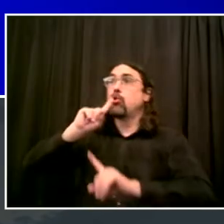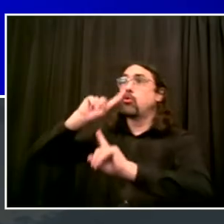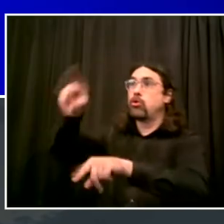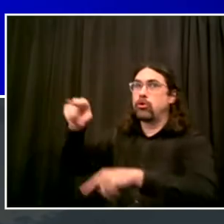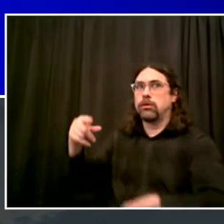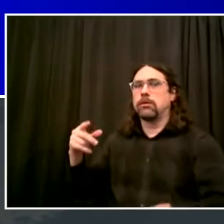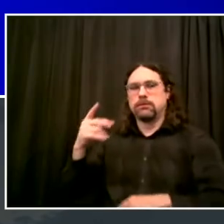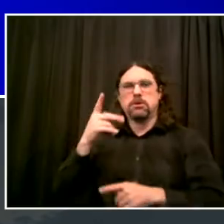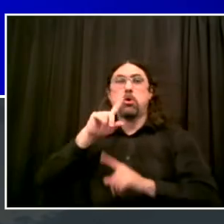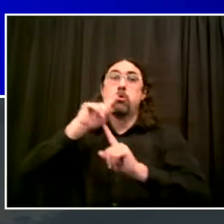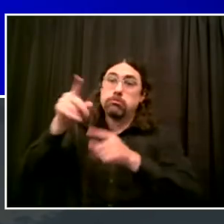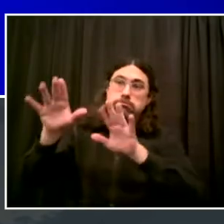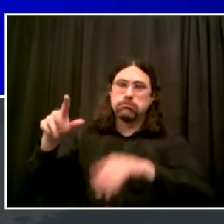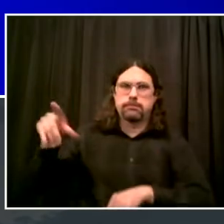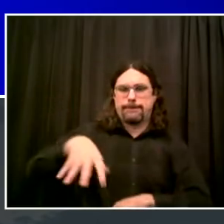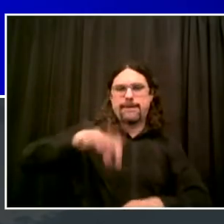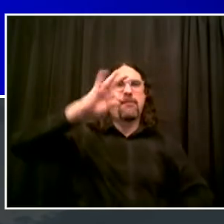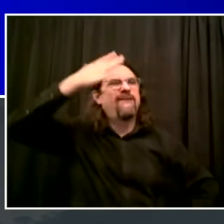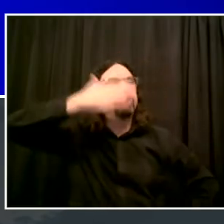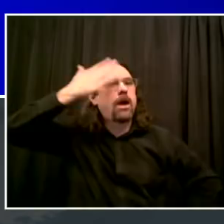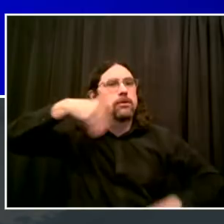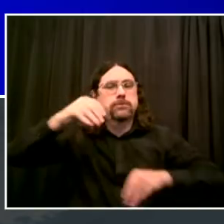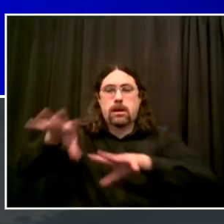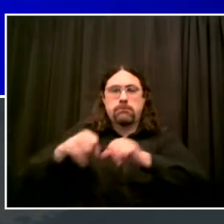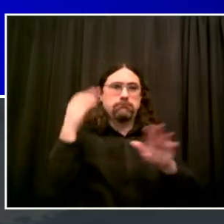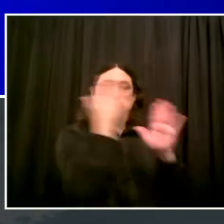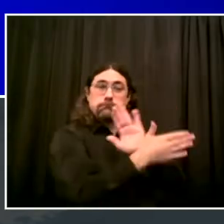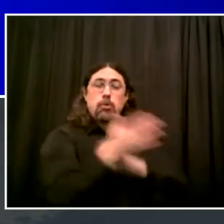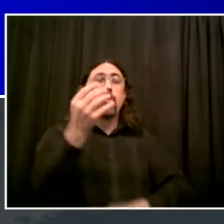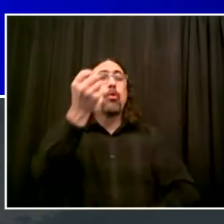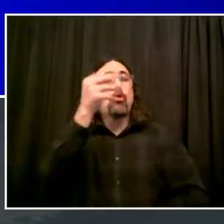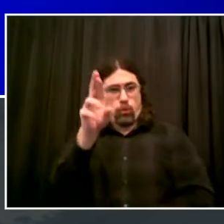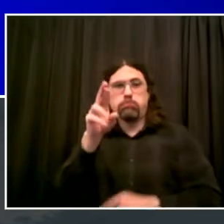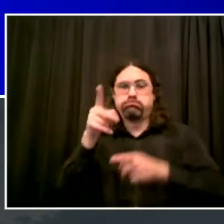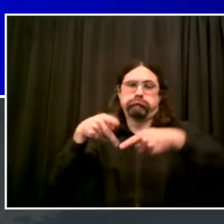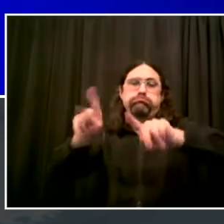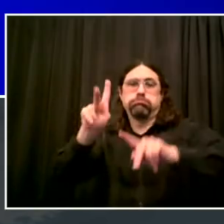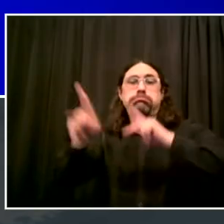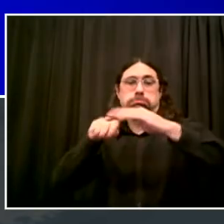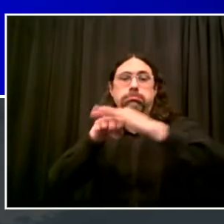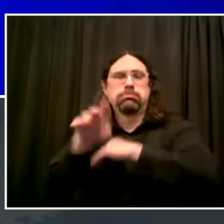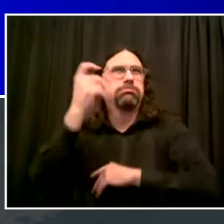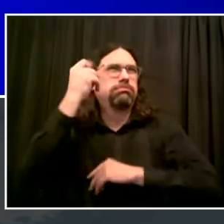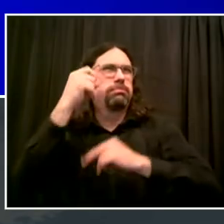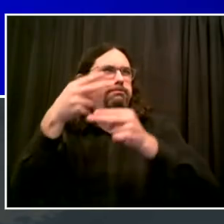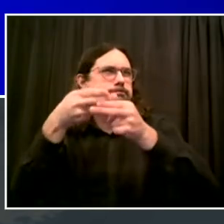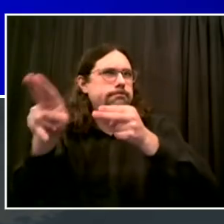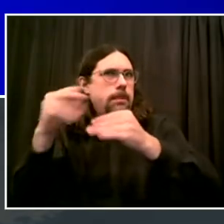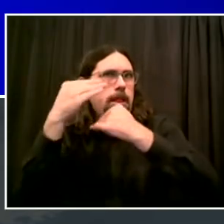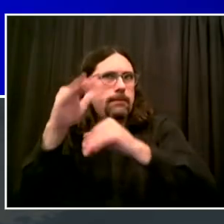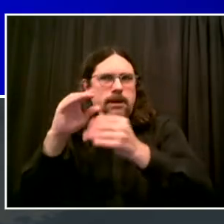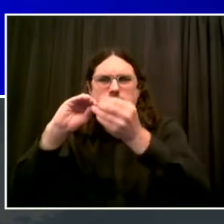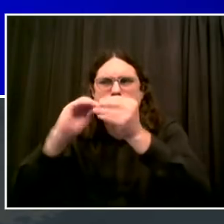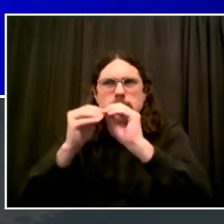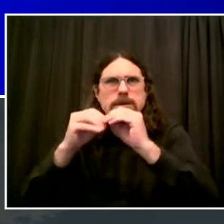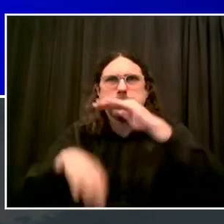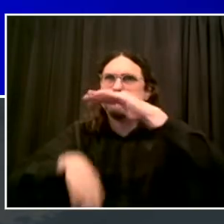PICKING UP AND LEAVING.